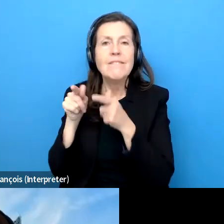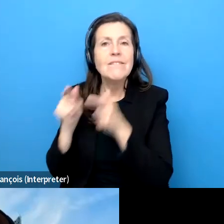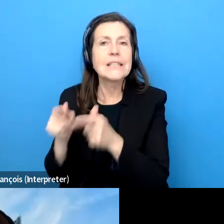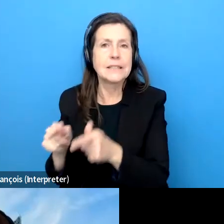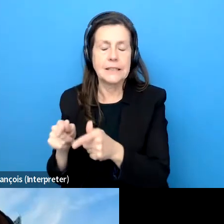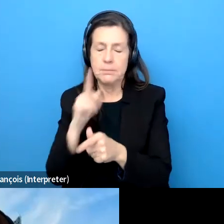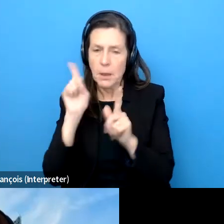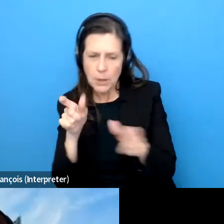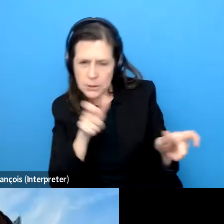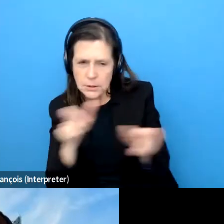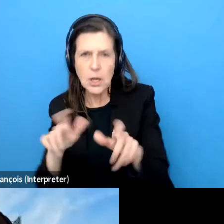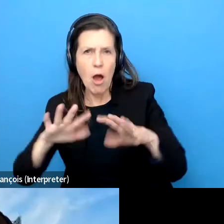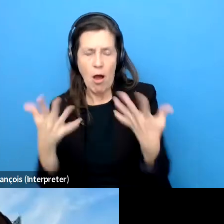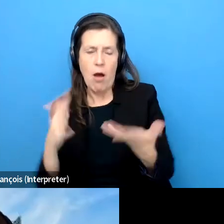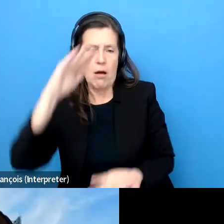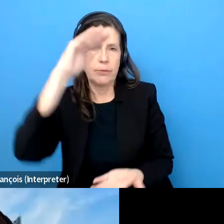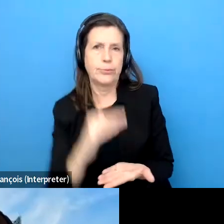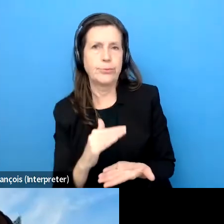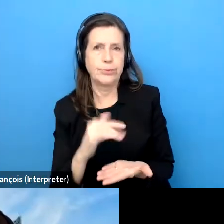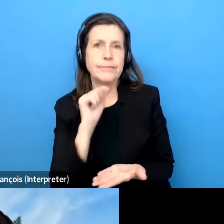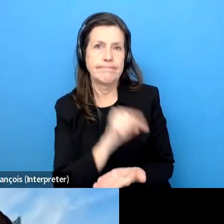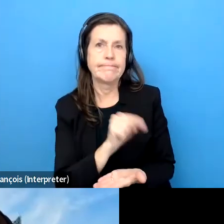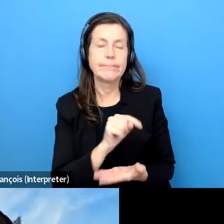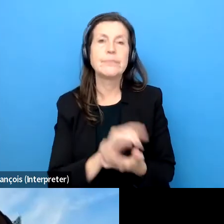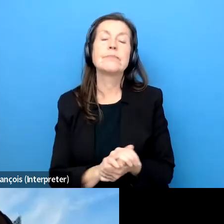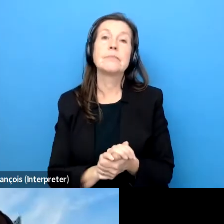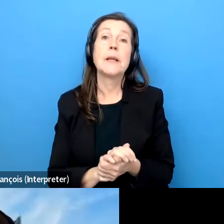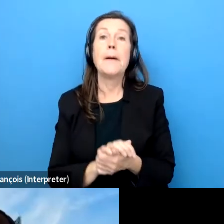and to tackle the digital business model of the traffickers.